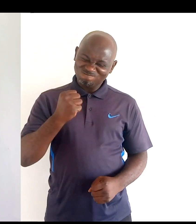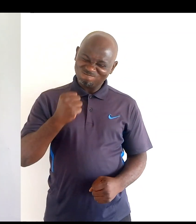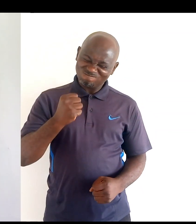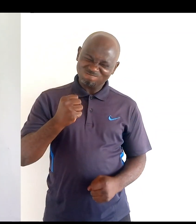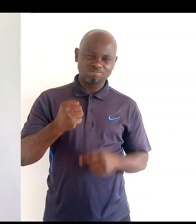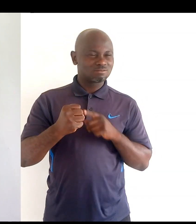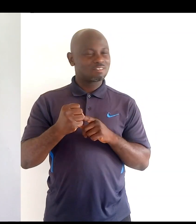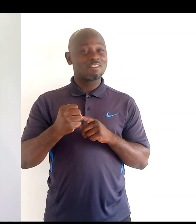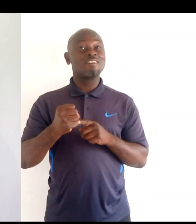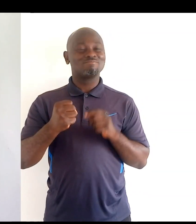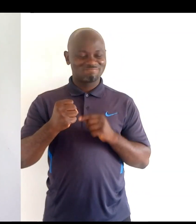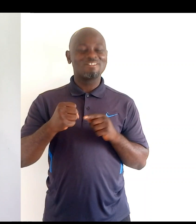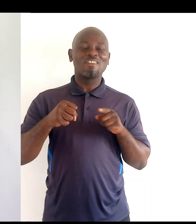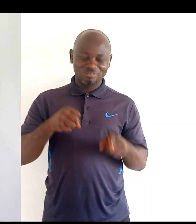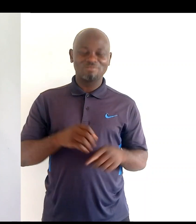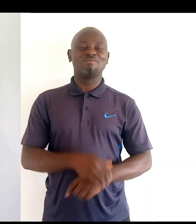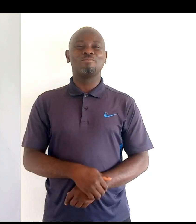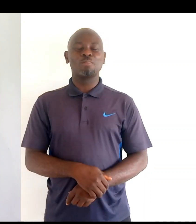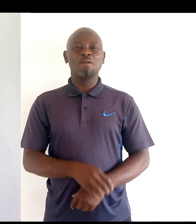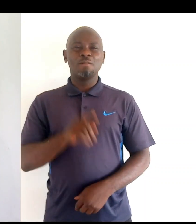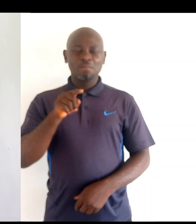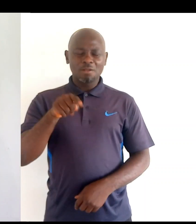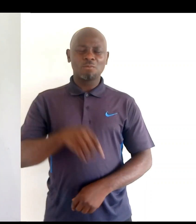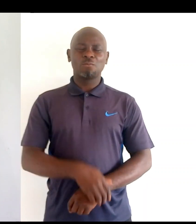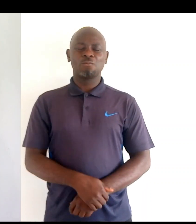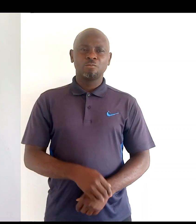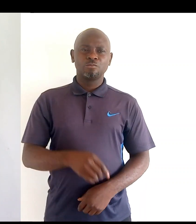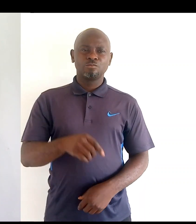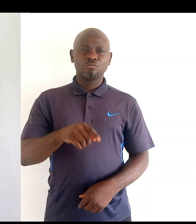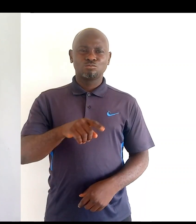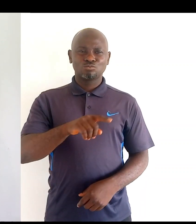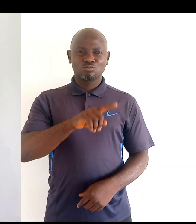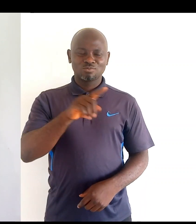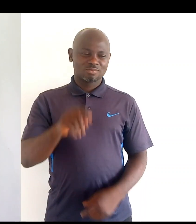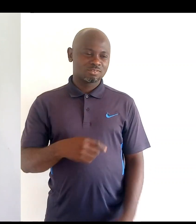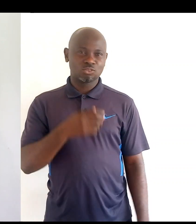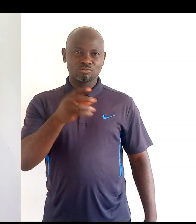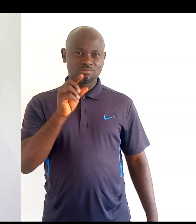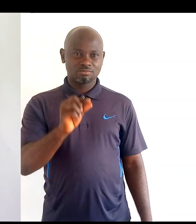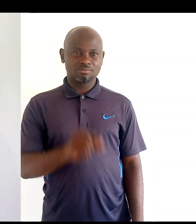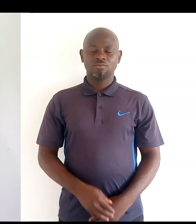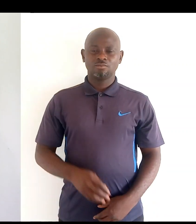video acquire different languages in multilingual environment. So, it could be the sign language of